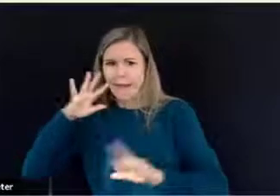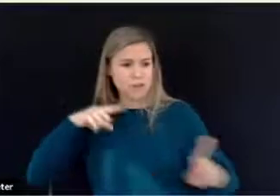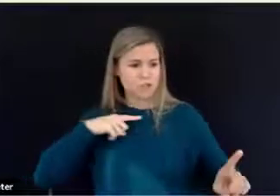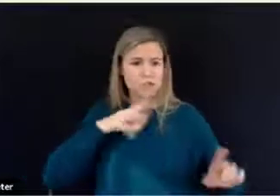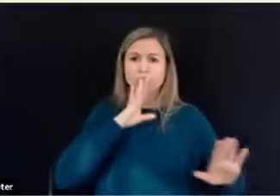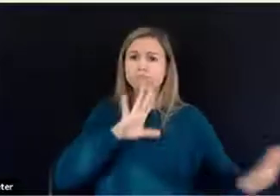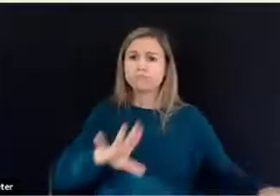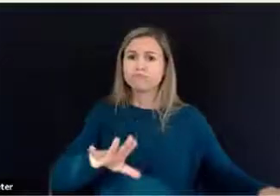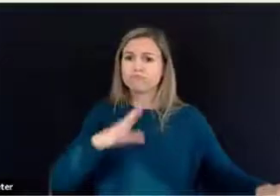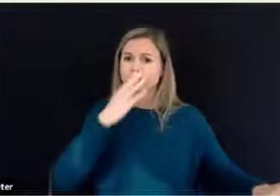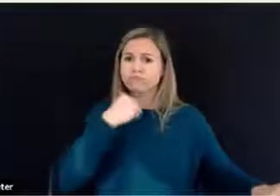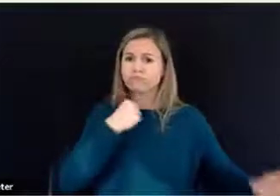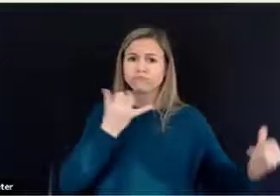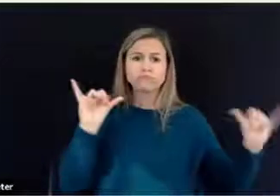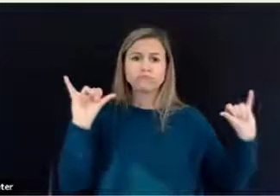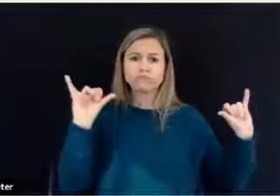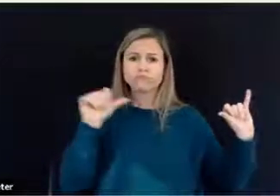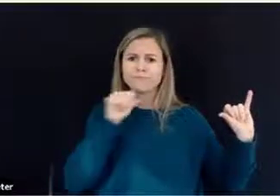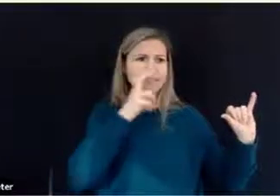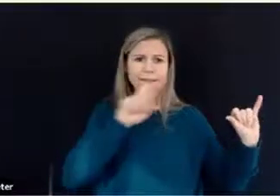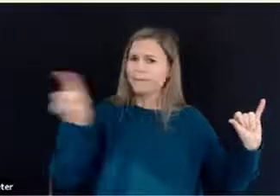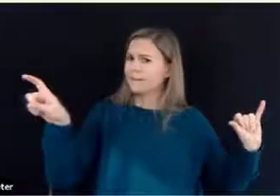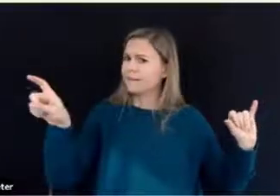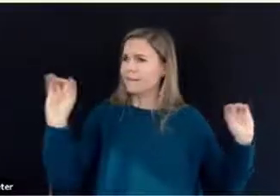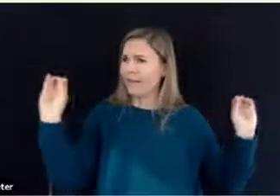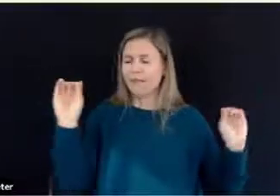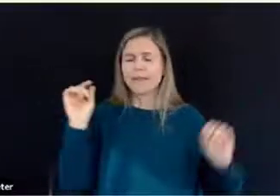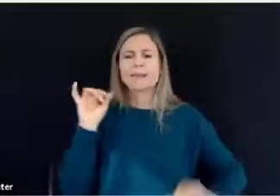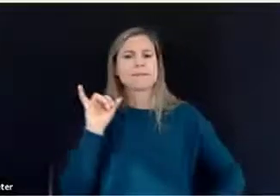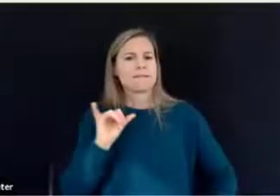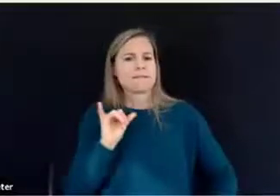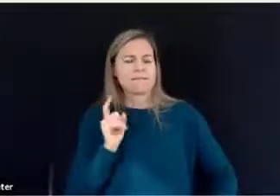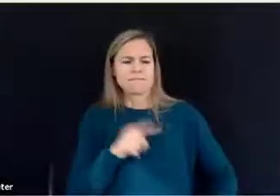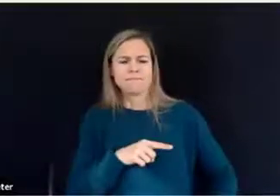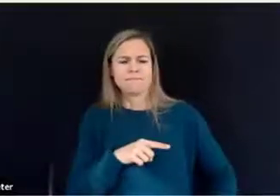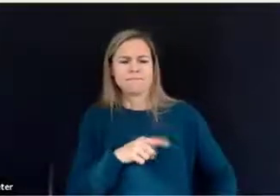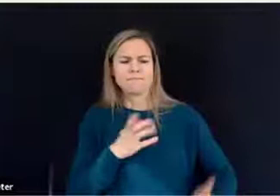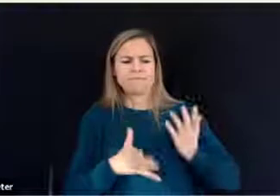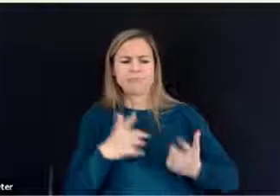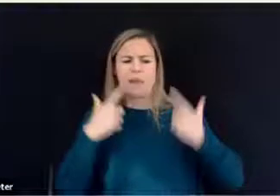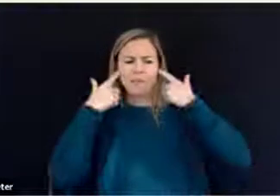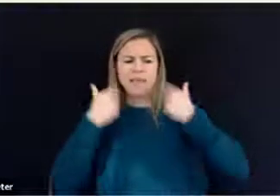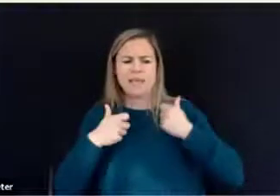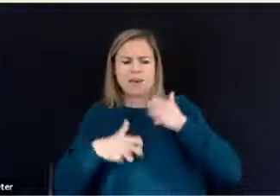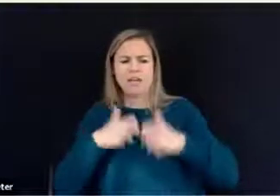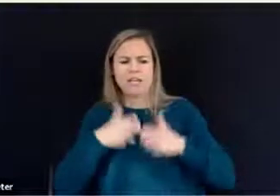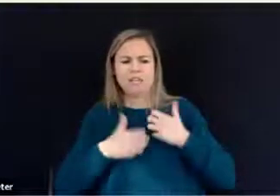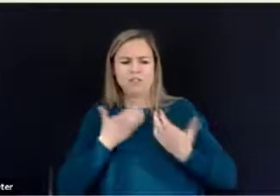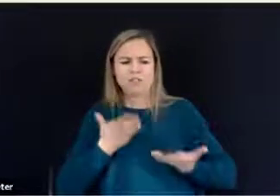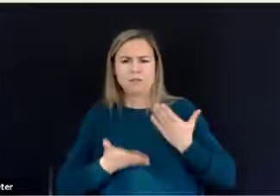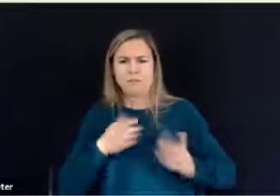You know, something's going on here." And so she was I think six,